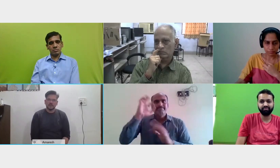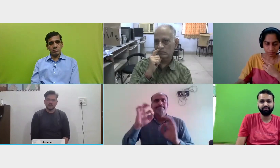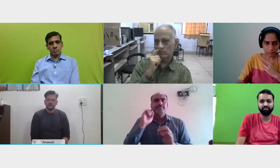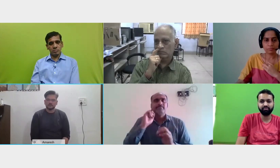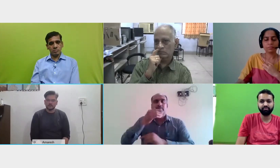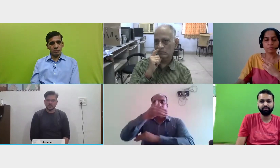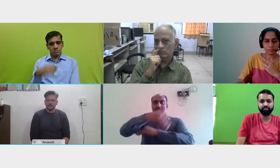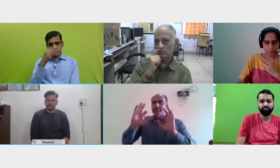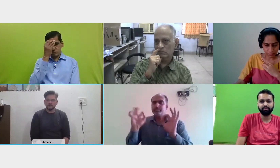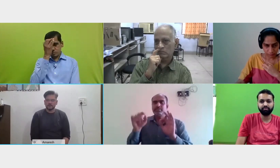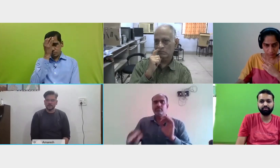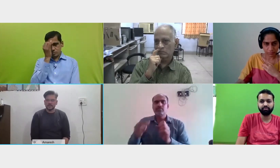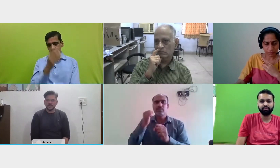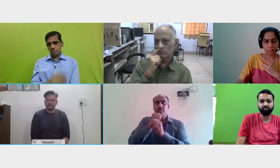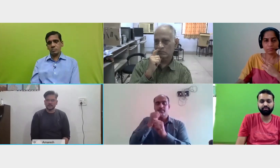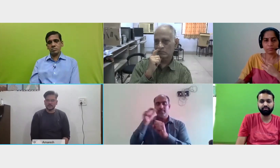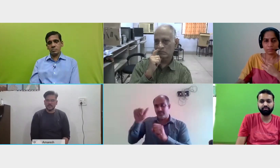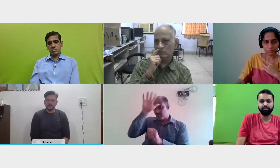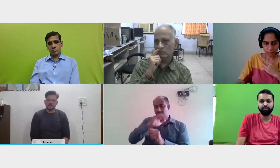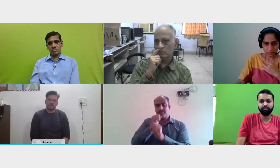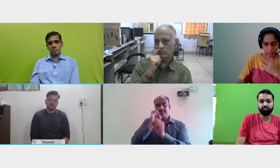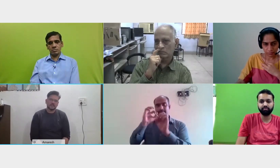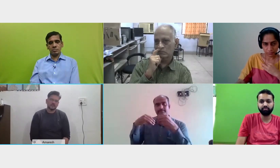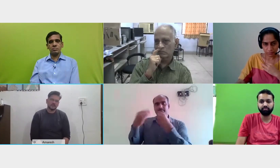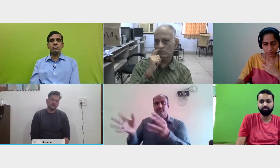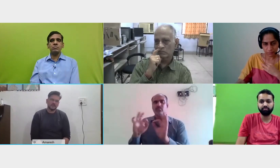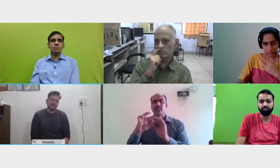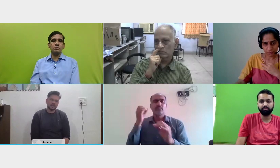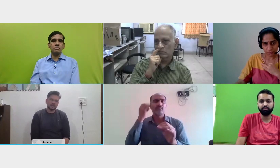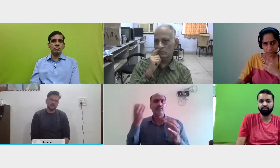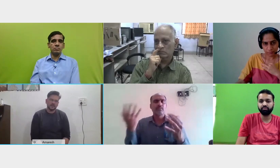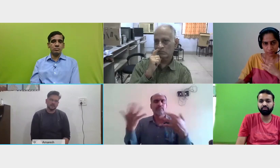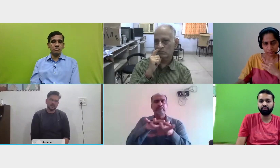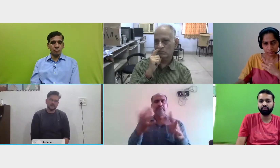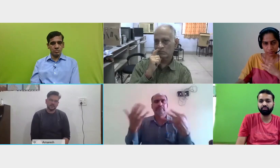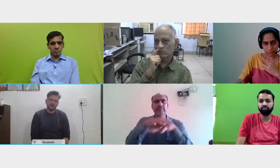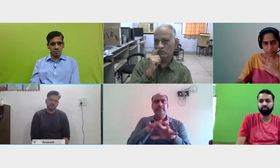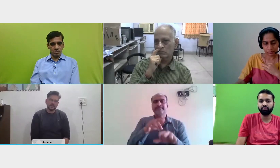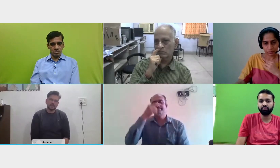to go forward is eighth standard or tenth standard. After that they may get very low